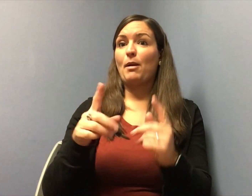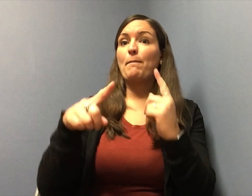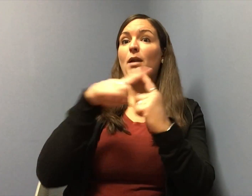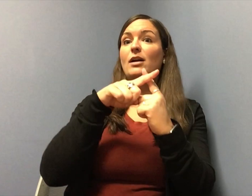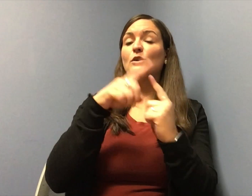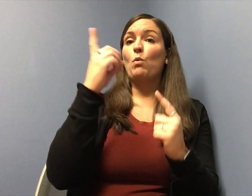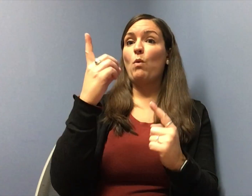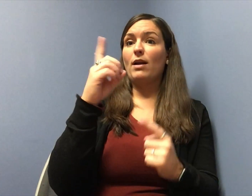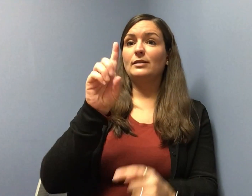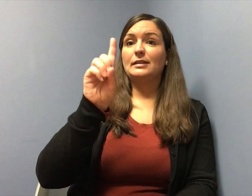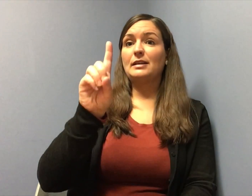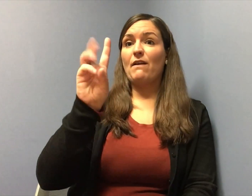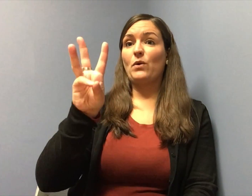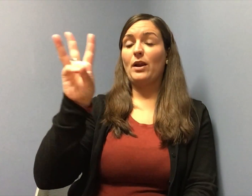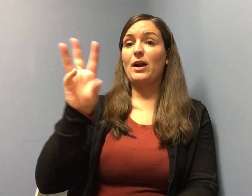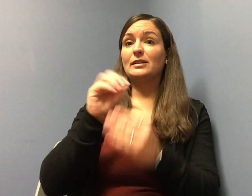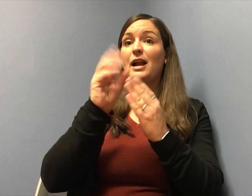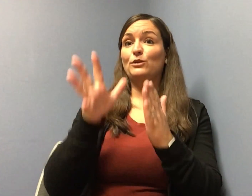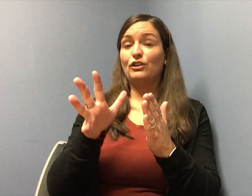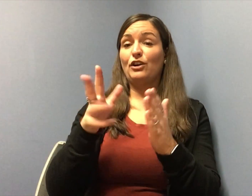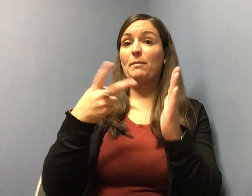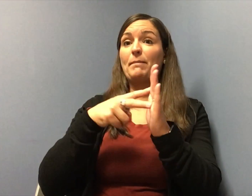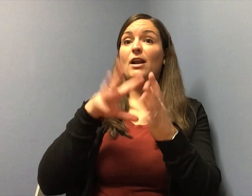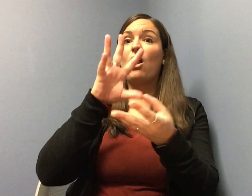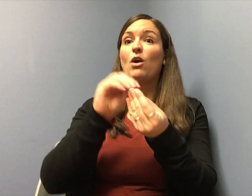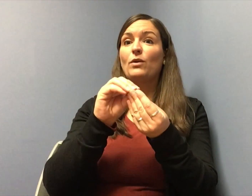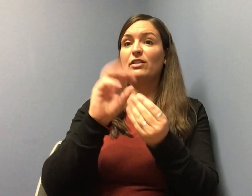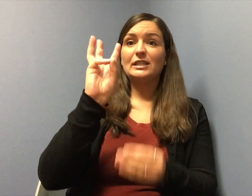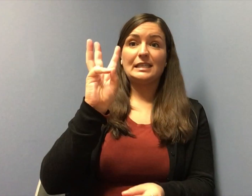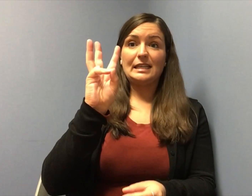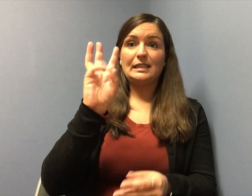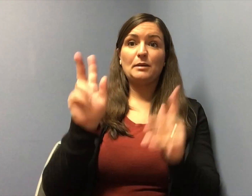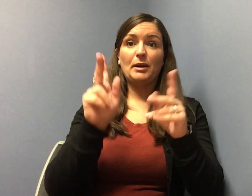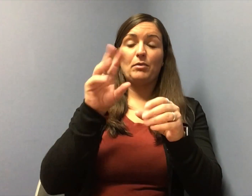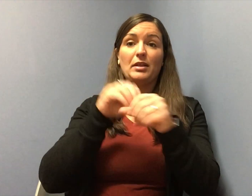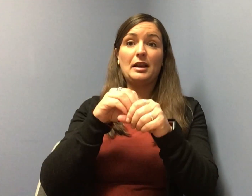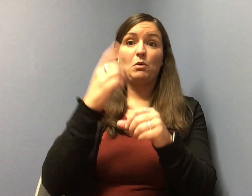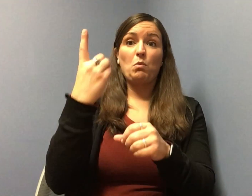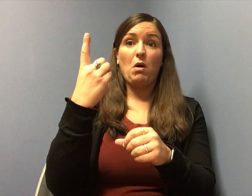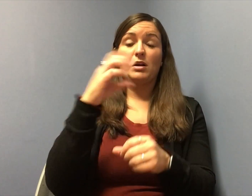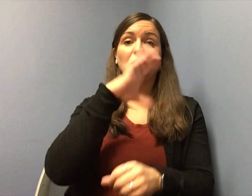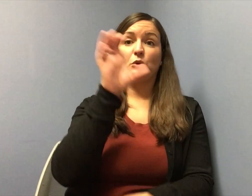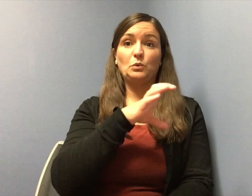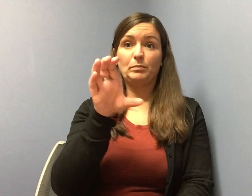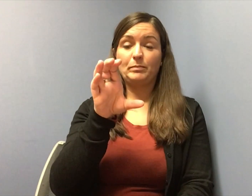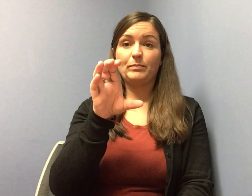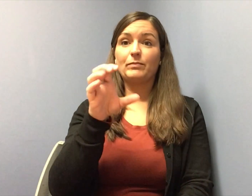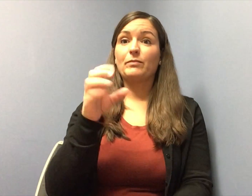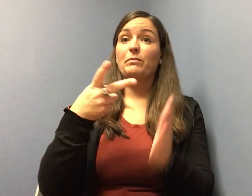with 1 DWW Counselor, 6 people altogether.